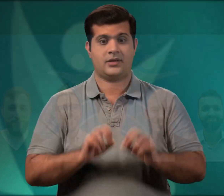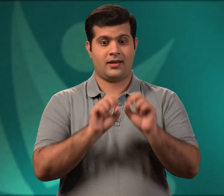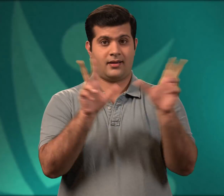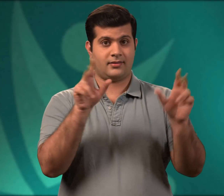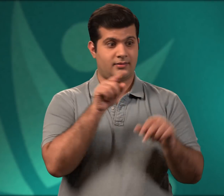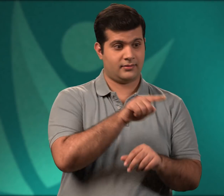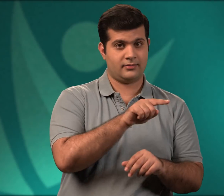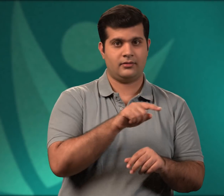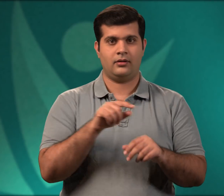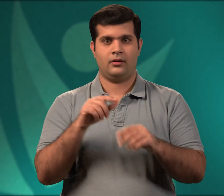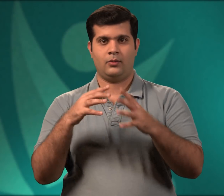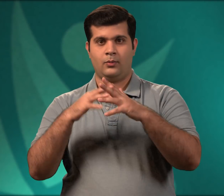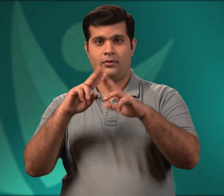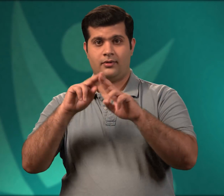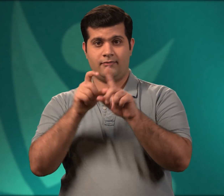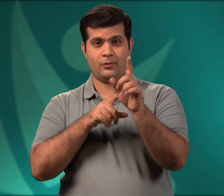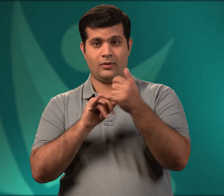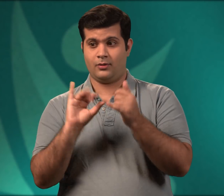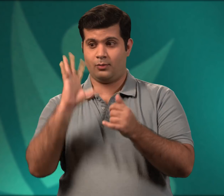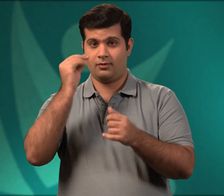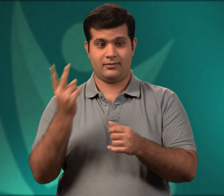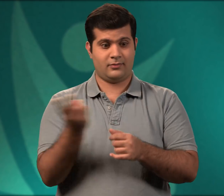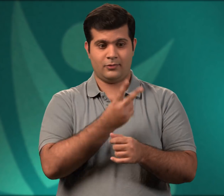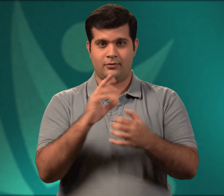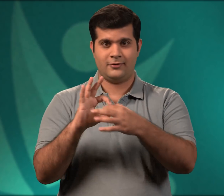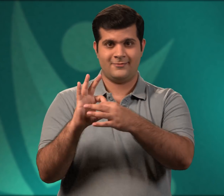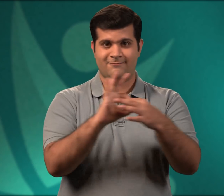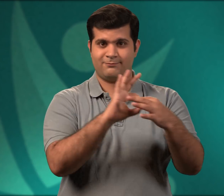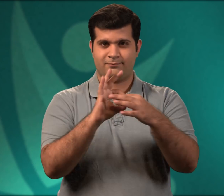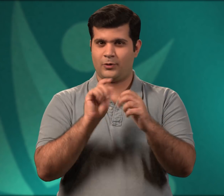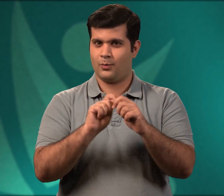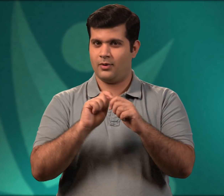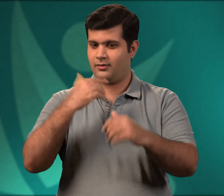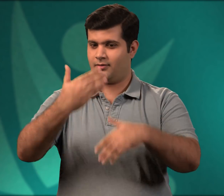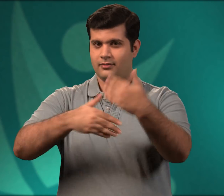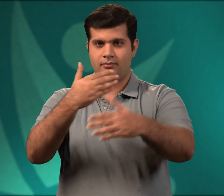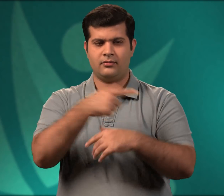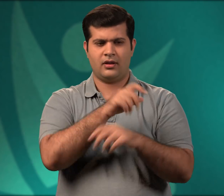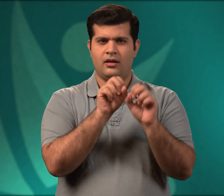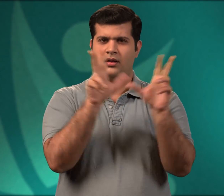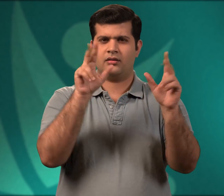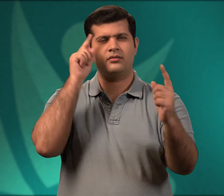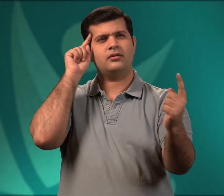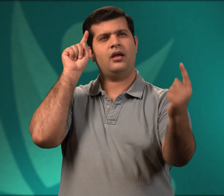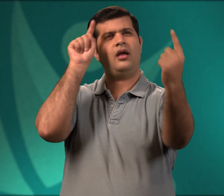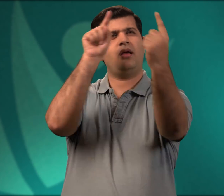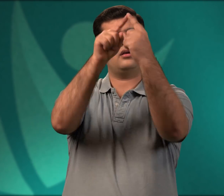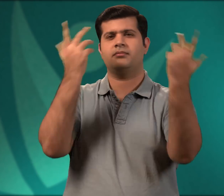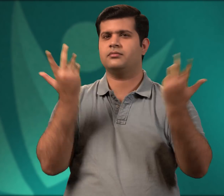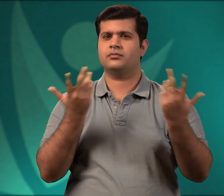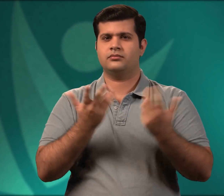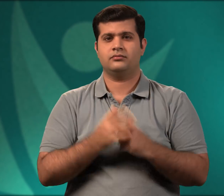YADI by being affiliated to WFDYS has the following aims: